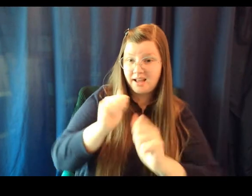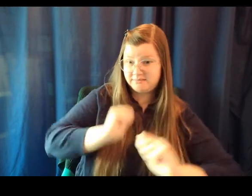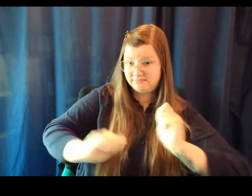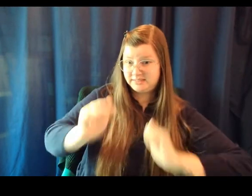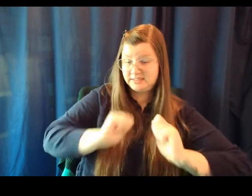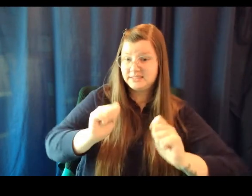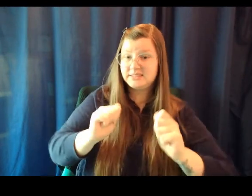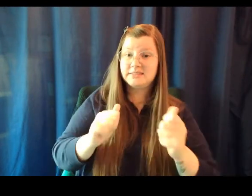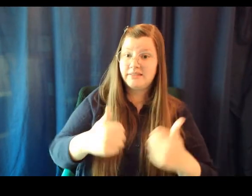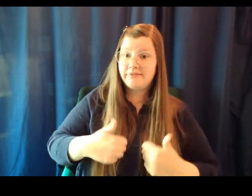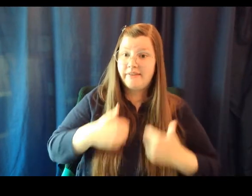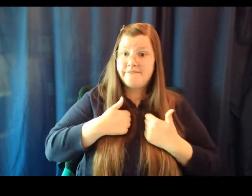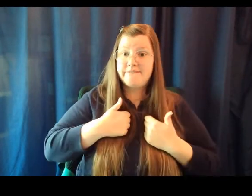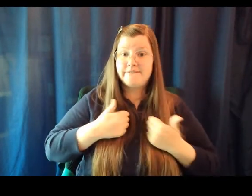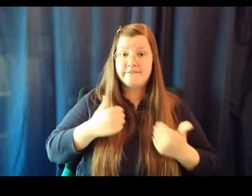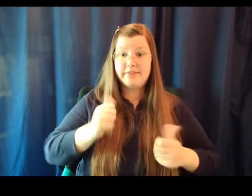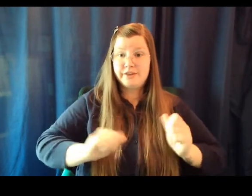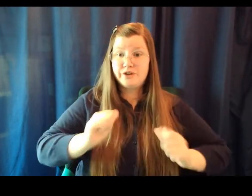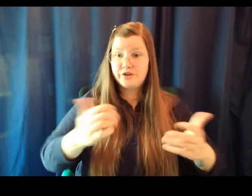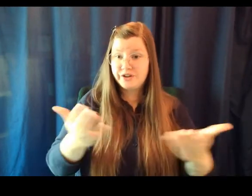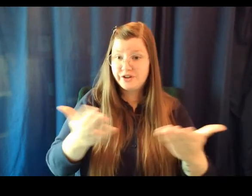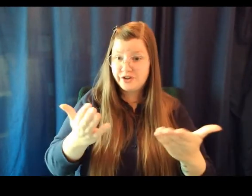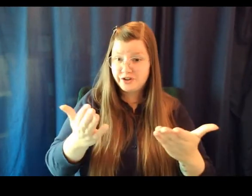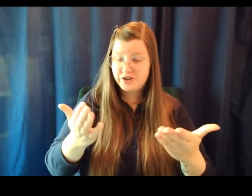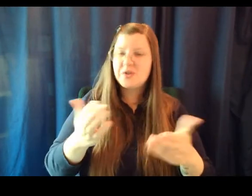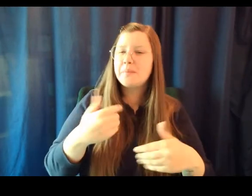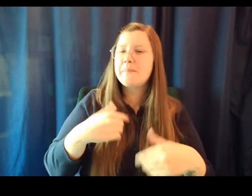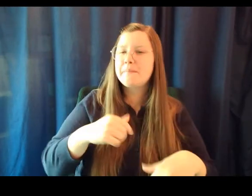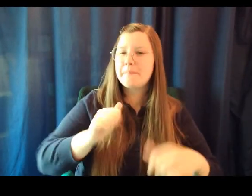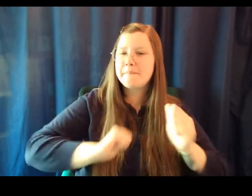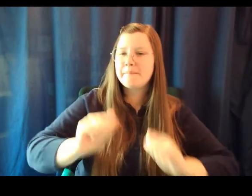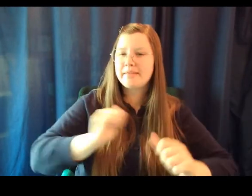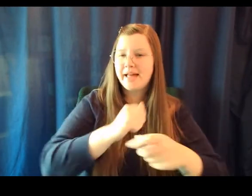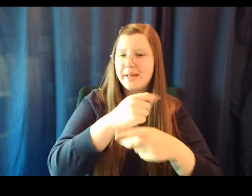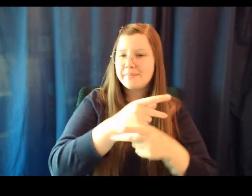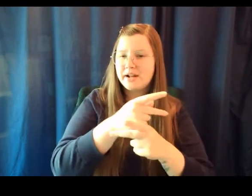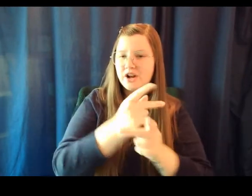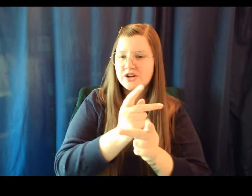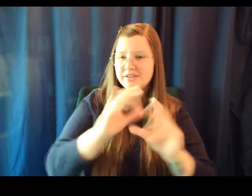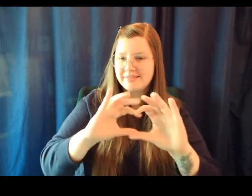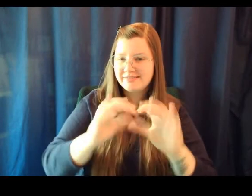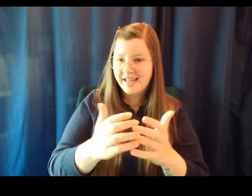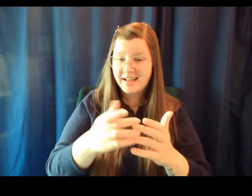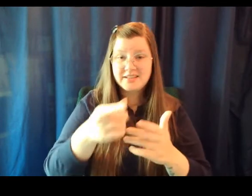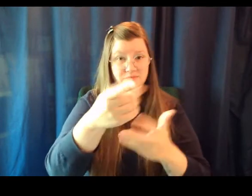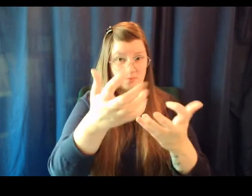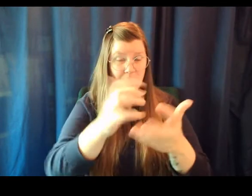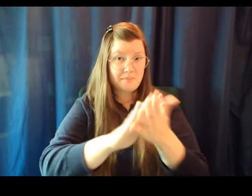by Play Production here at EW? If you would like to be a tech person and take the Play Production class as a tech person,